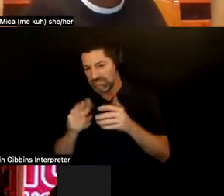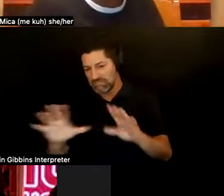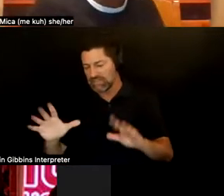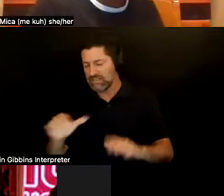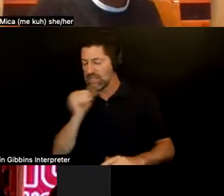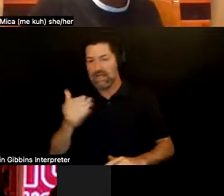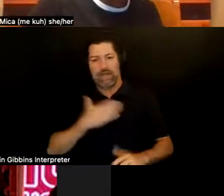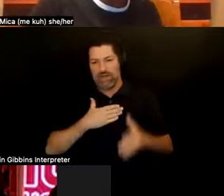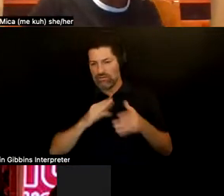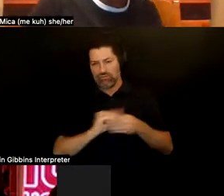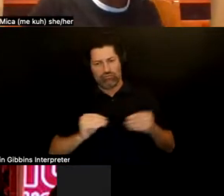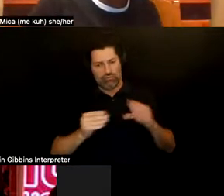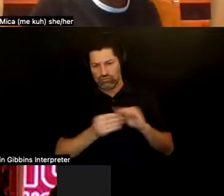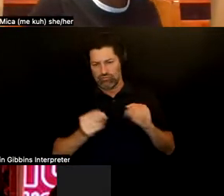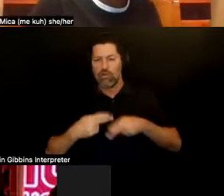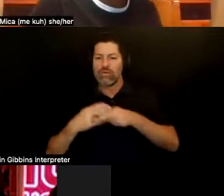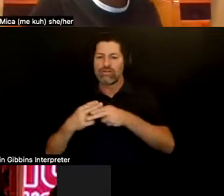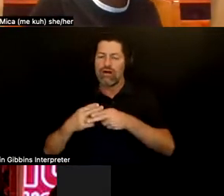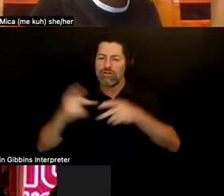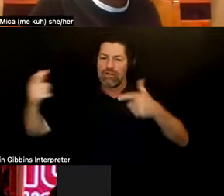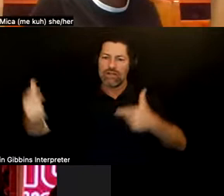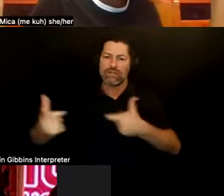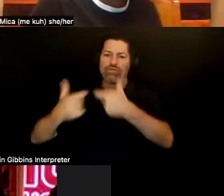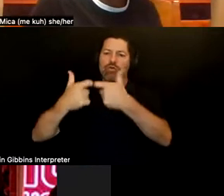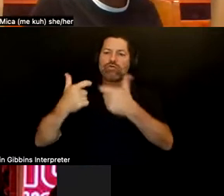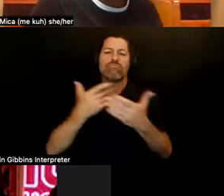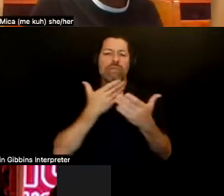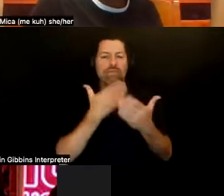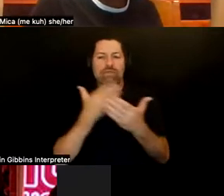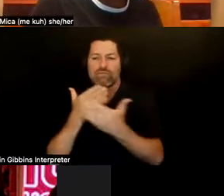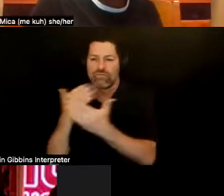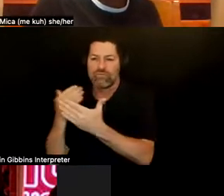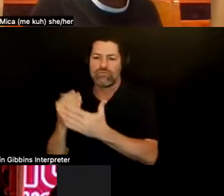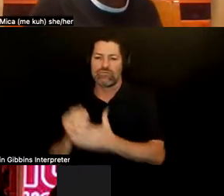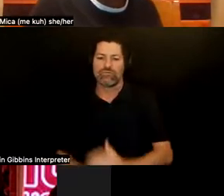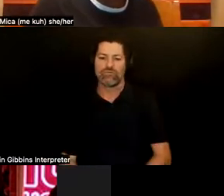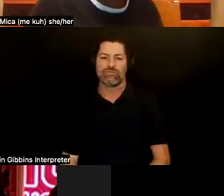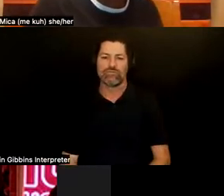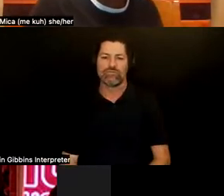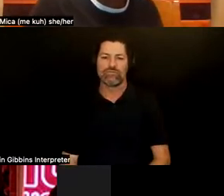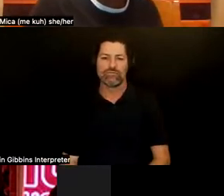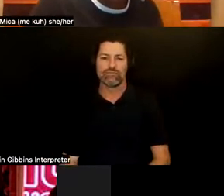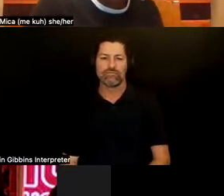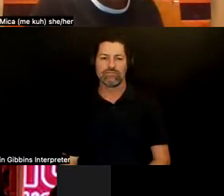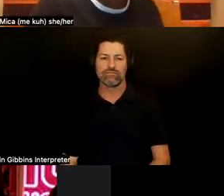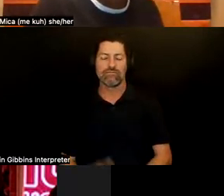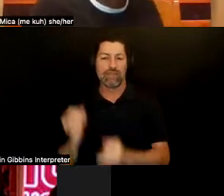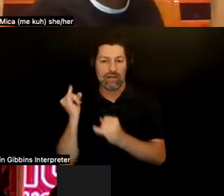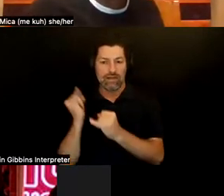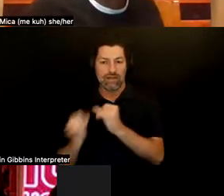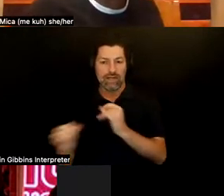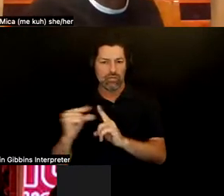a toast of thankfulness. and the last word by the way of this piece is called the last